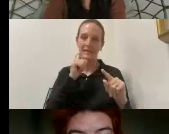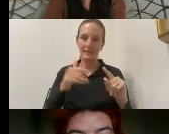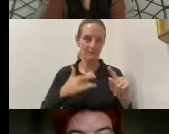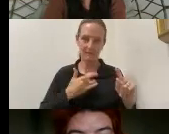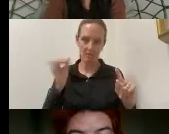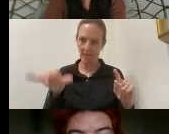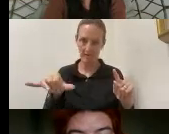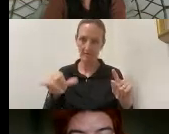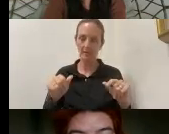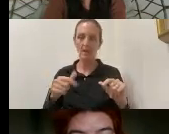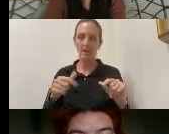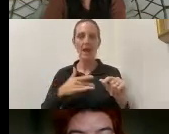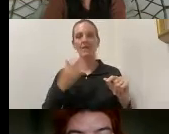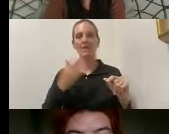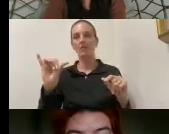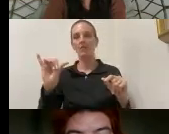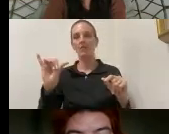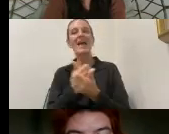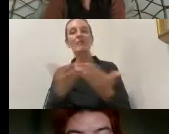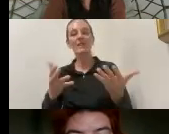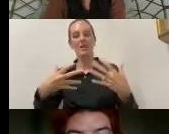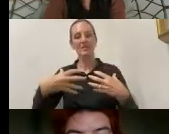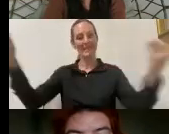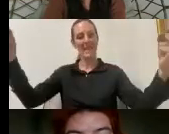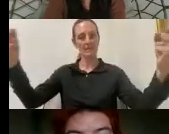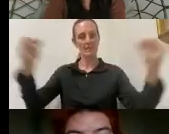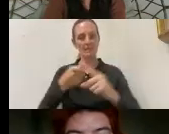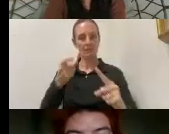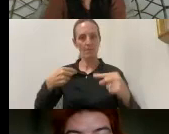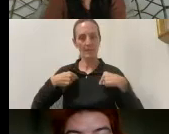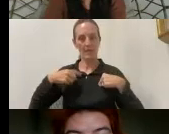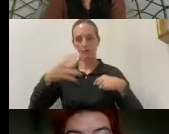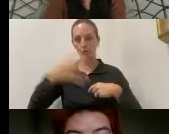like everything was being taken away from me and that I was just alone.